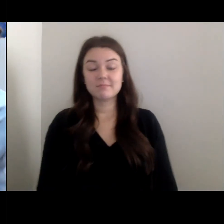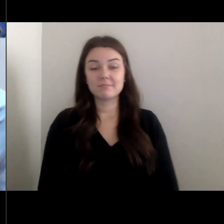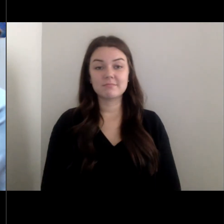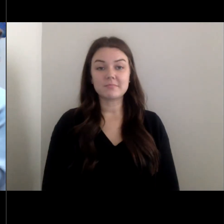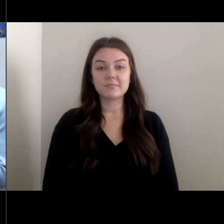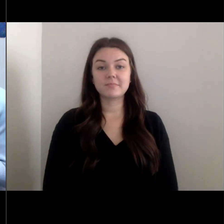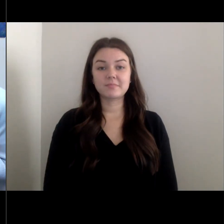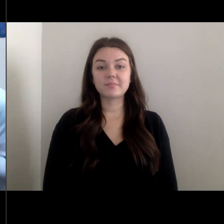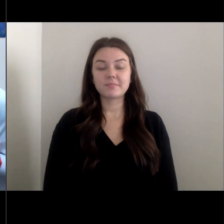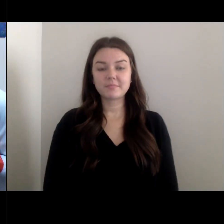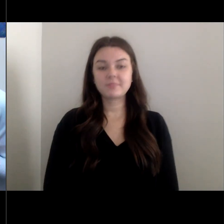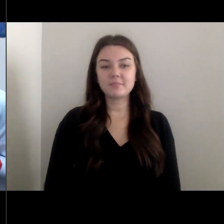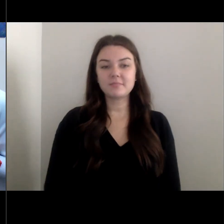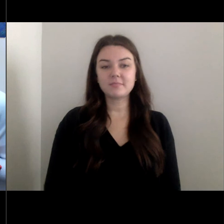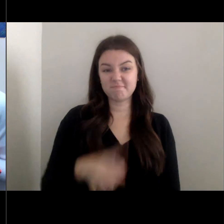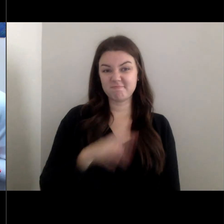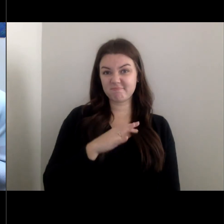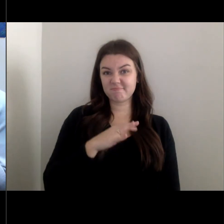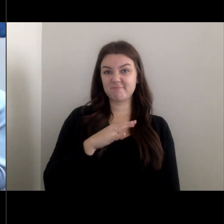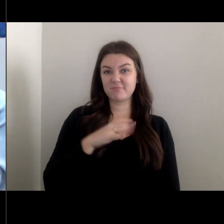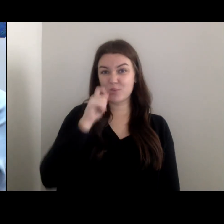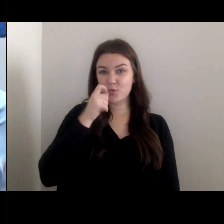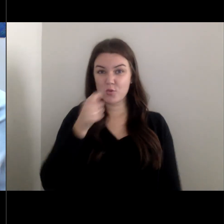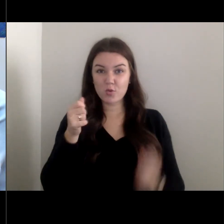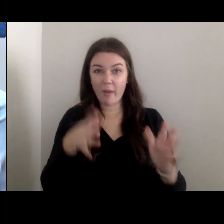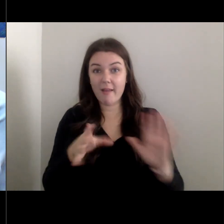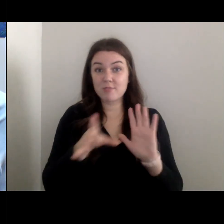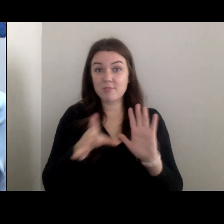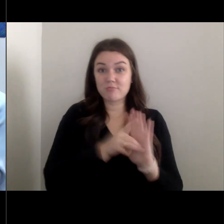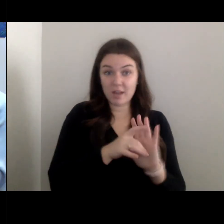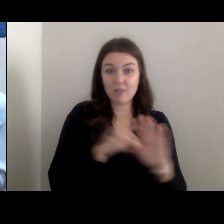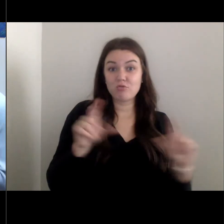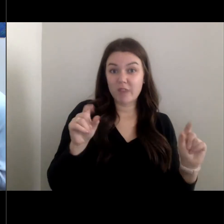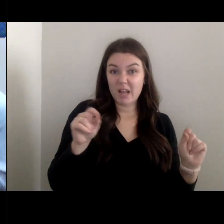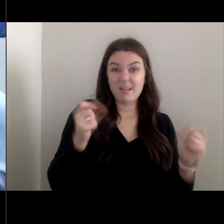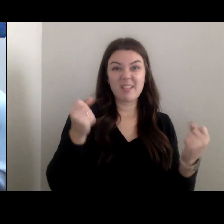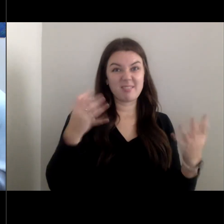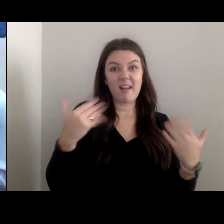So that's a really neat way to tag crabs. And we can take a lot of crabs with the simple tags.